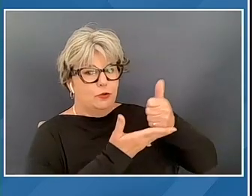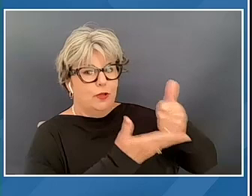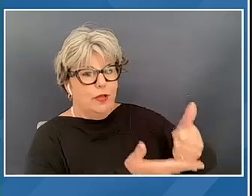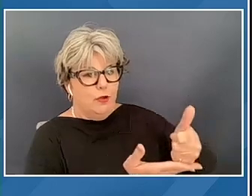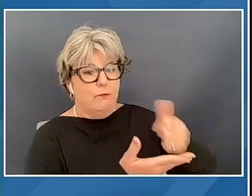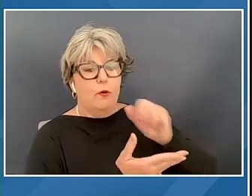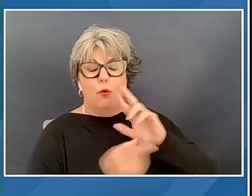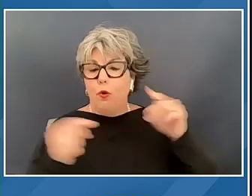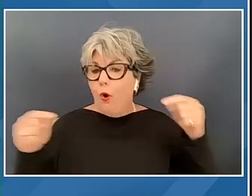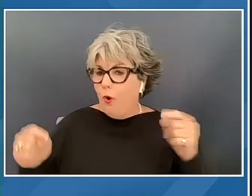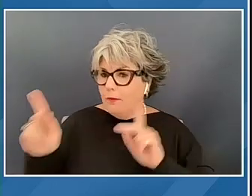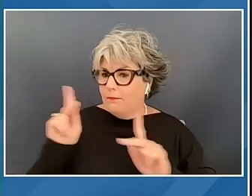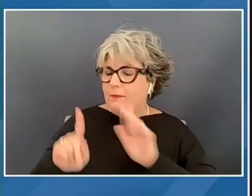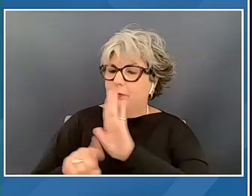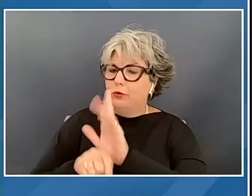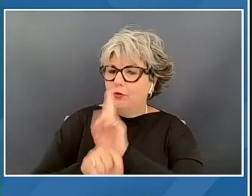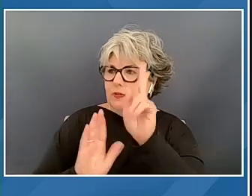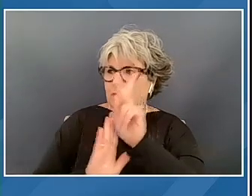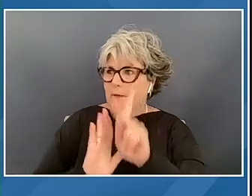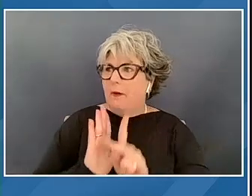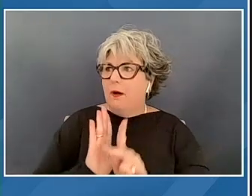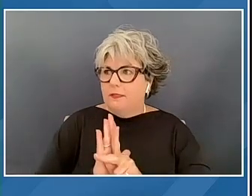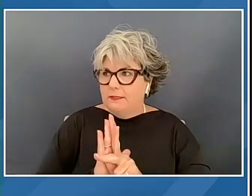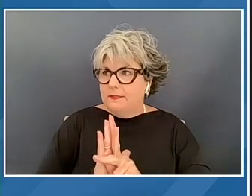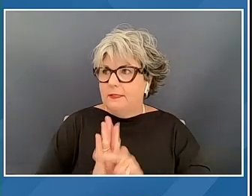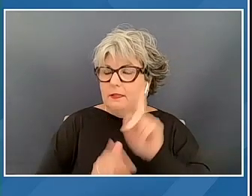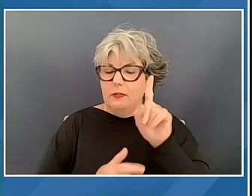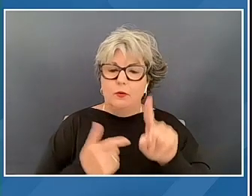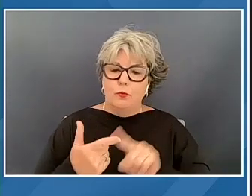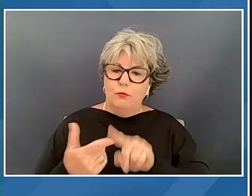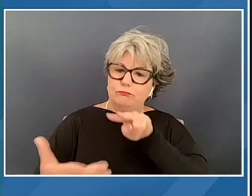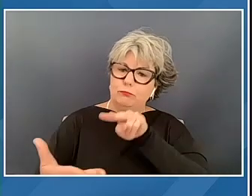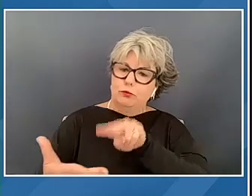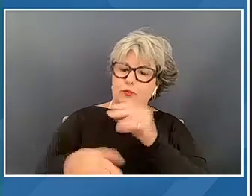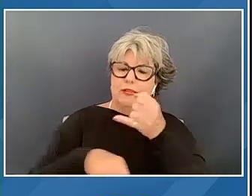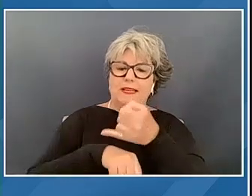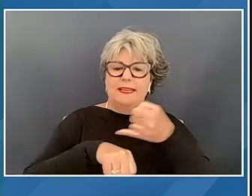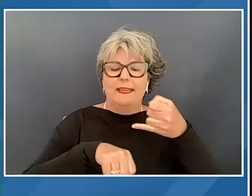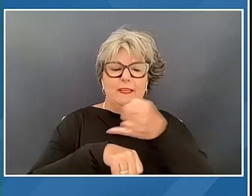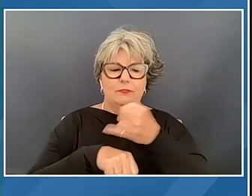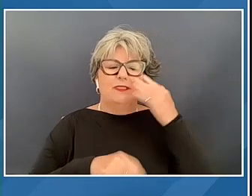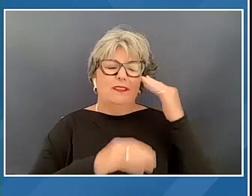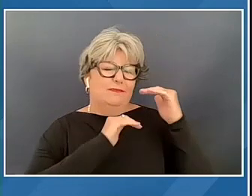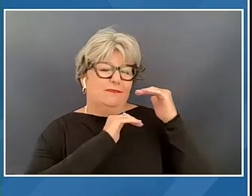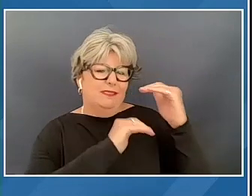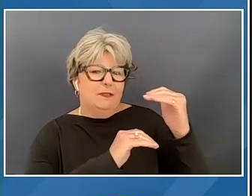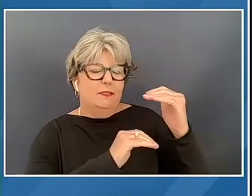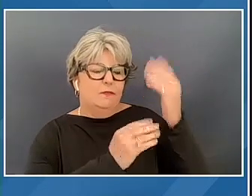policies. When we look at interest, and I know that there are limits to what we're being told we can discuss around it, I